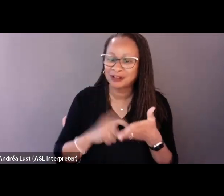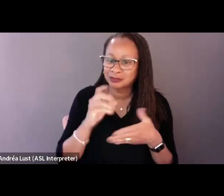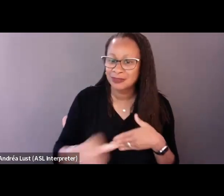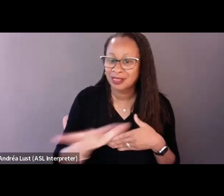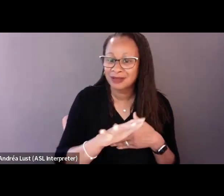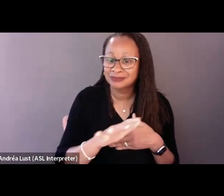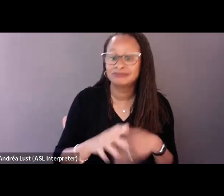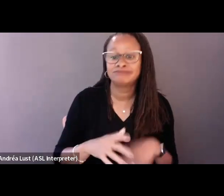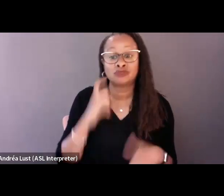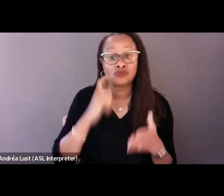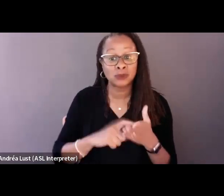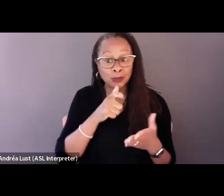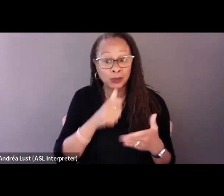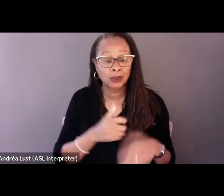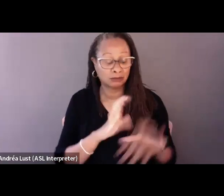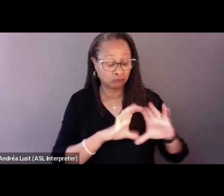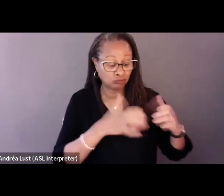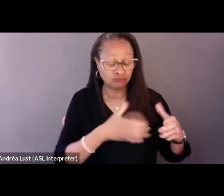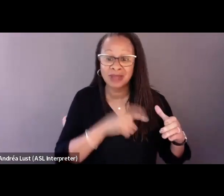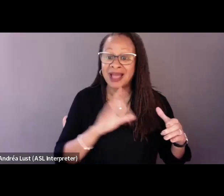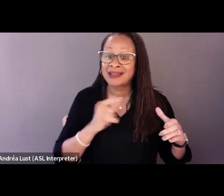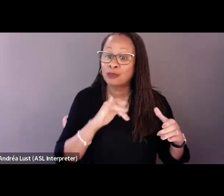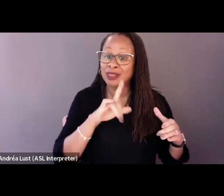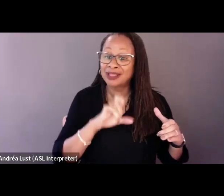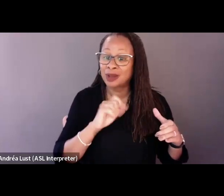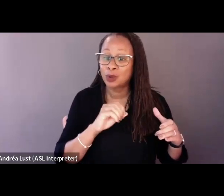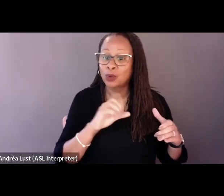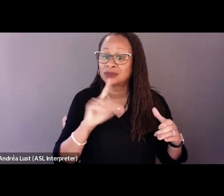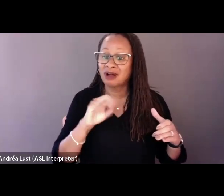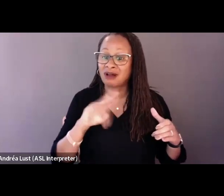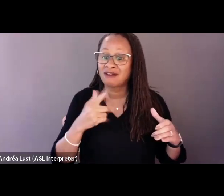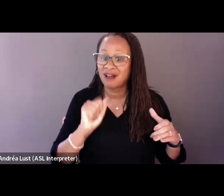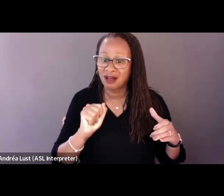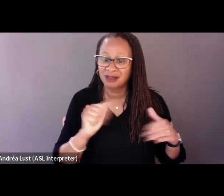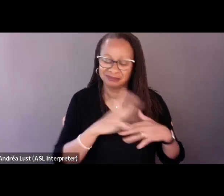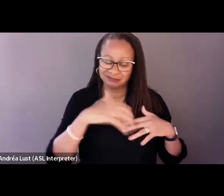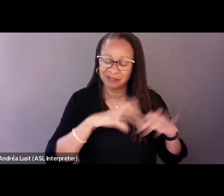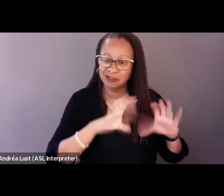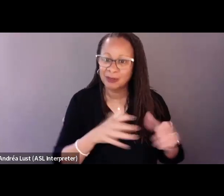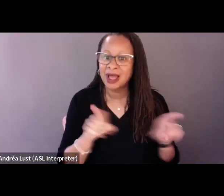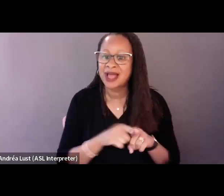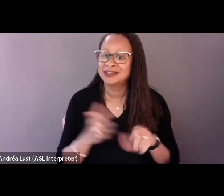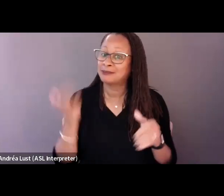We recognize the Gabrielino-Tongva as the past, present, and future caretakers of the land,